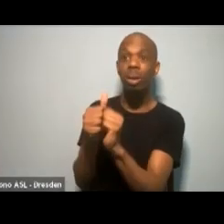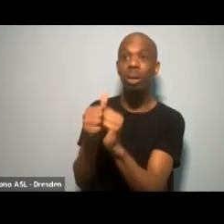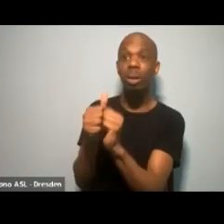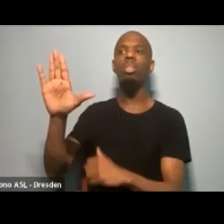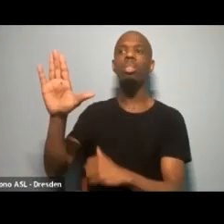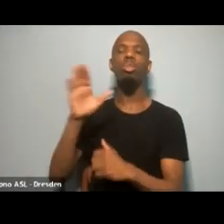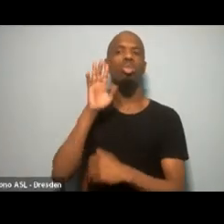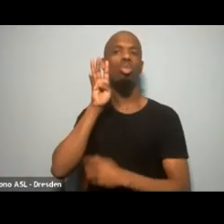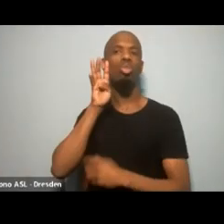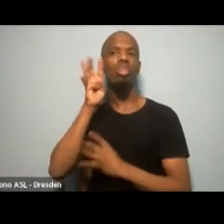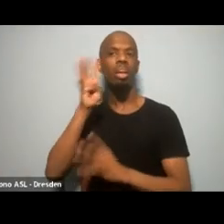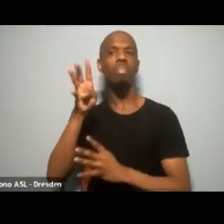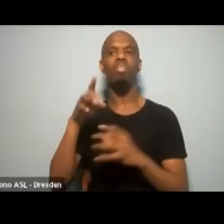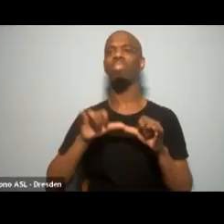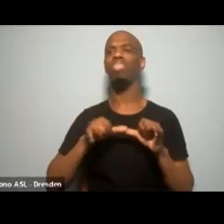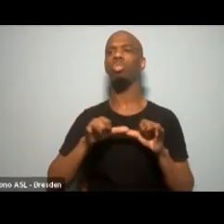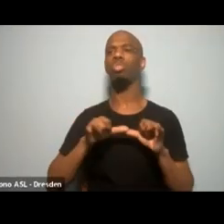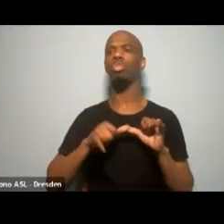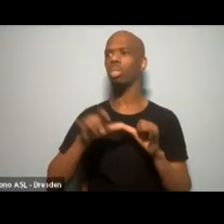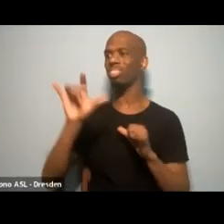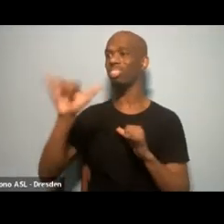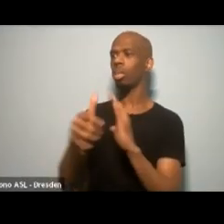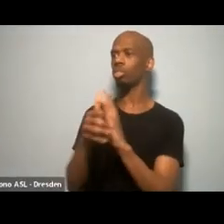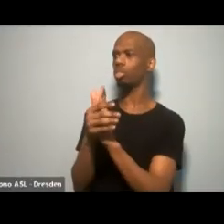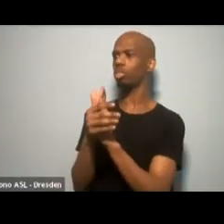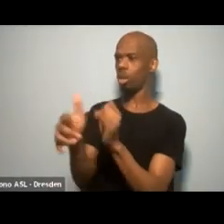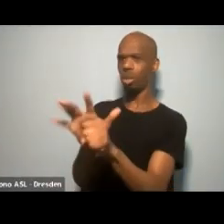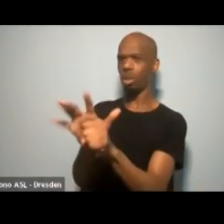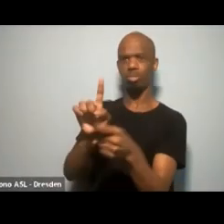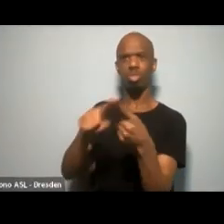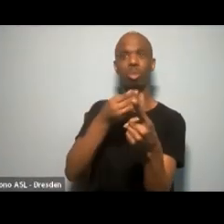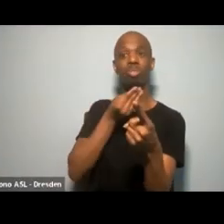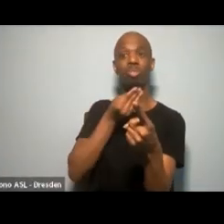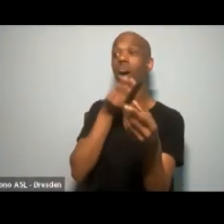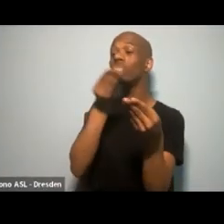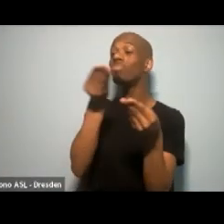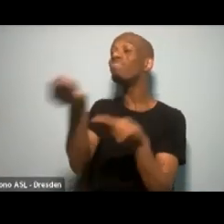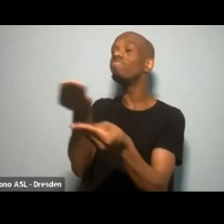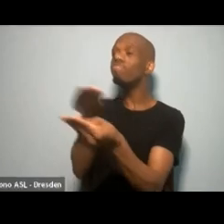and also make provision for dependence. Thank you.